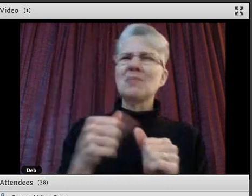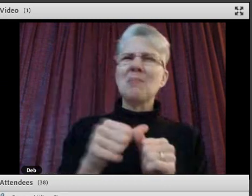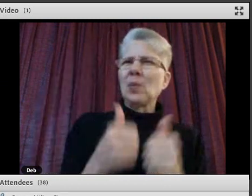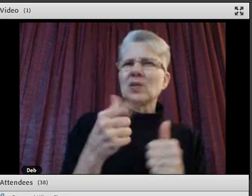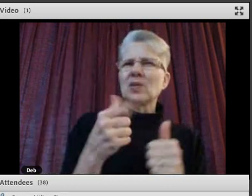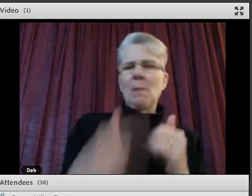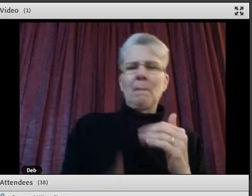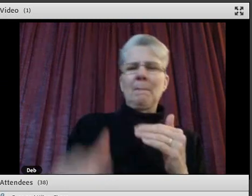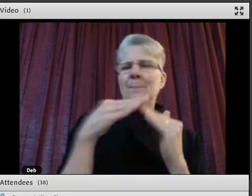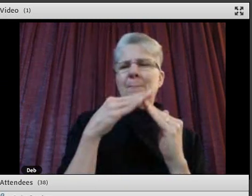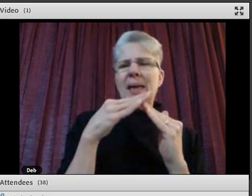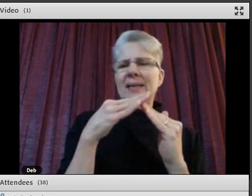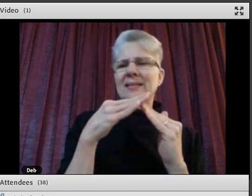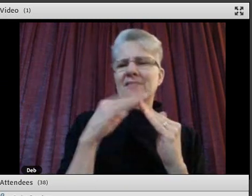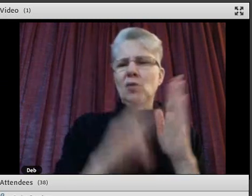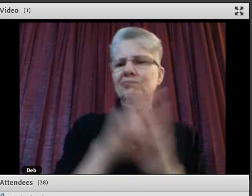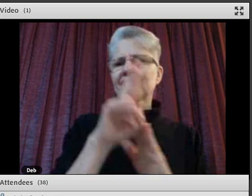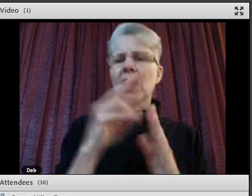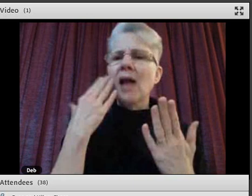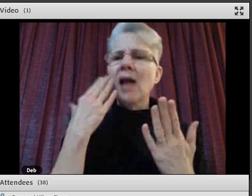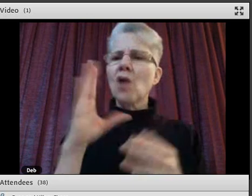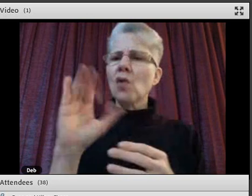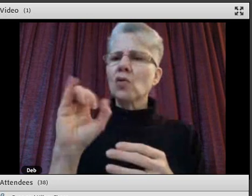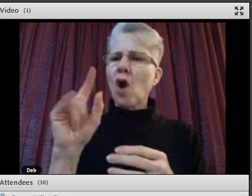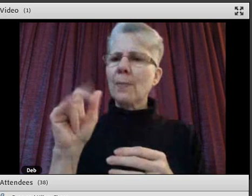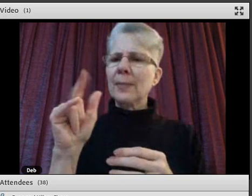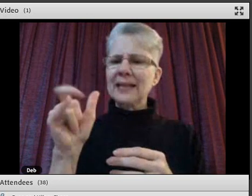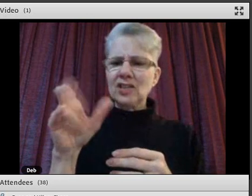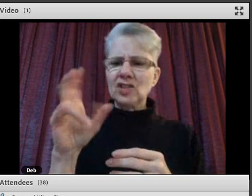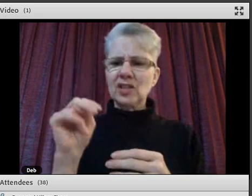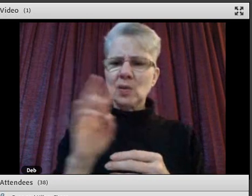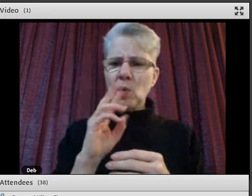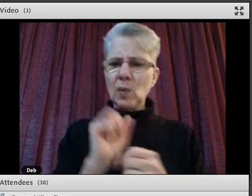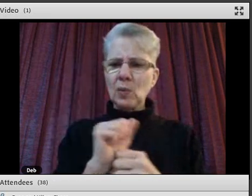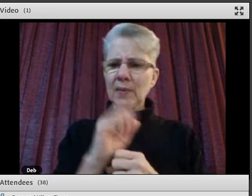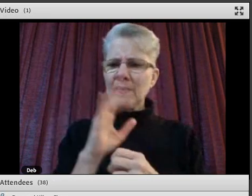I don't know if the carbonation in water would work.